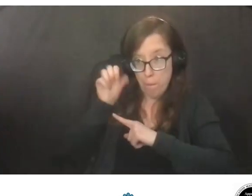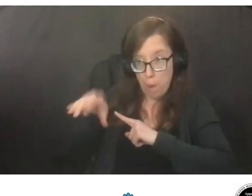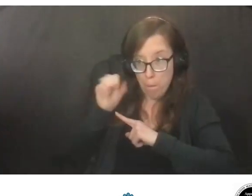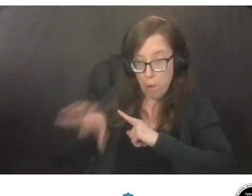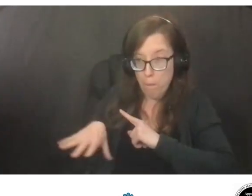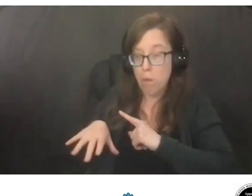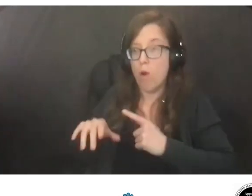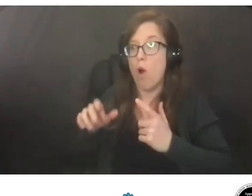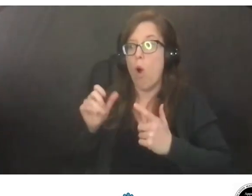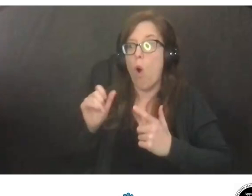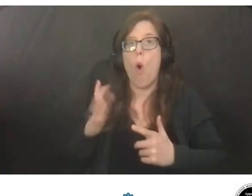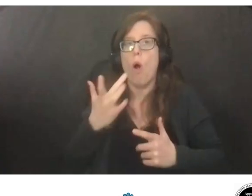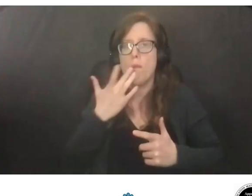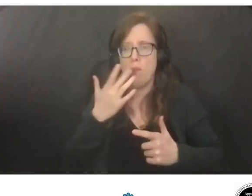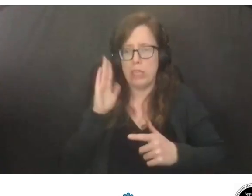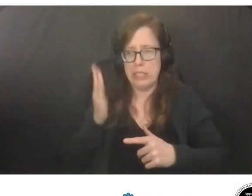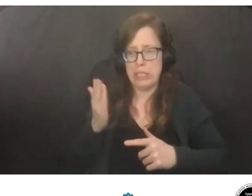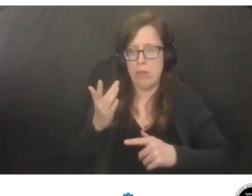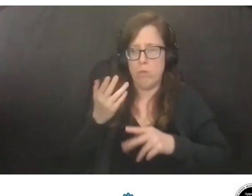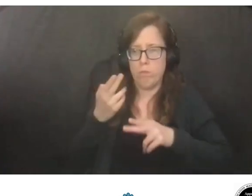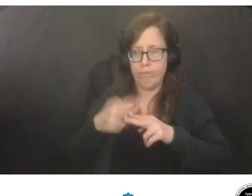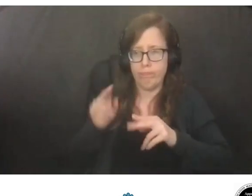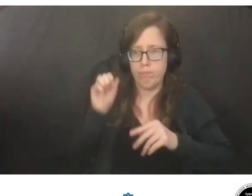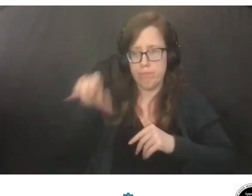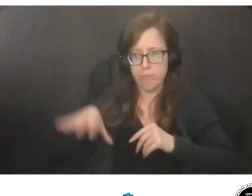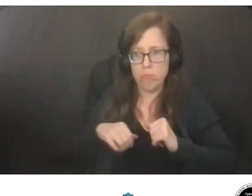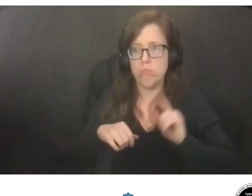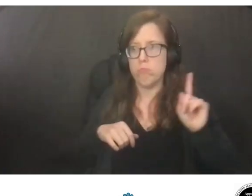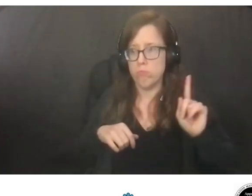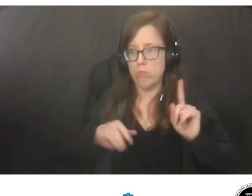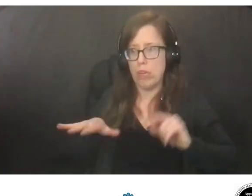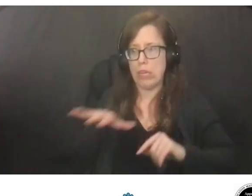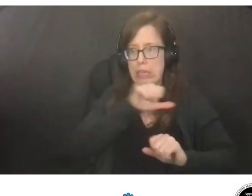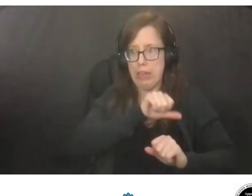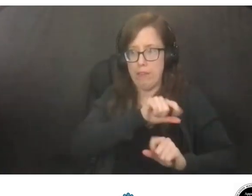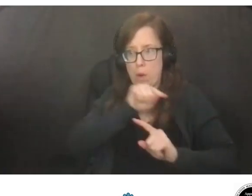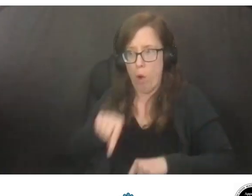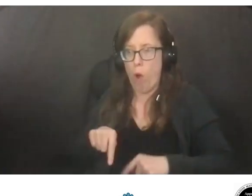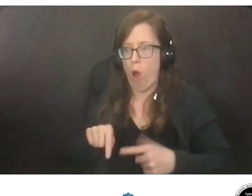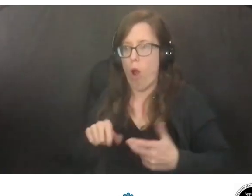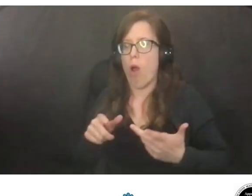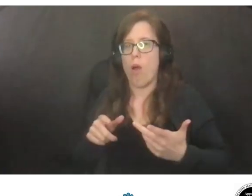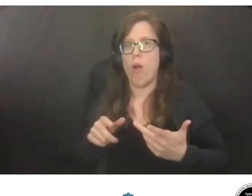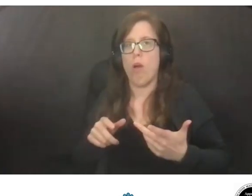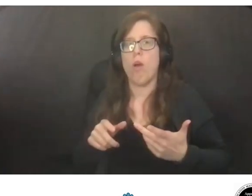when we're coming and going? When we're gonna be right back?